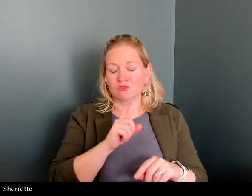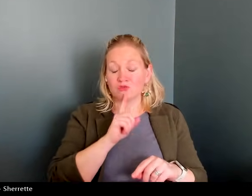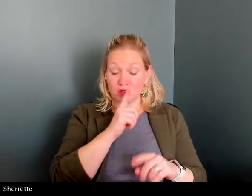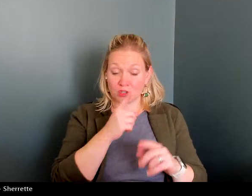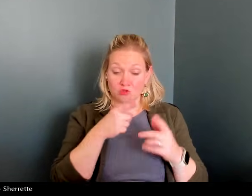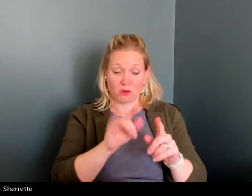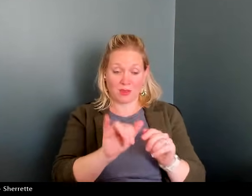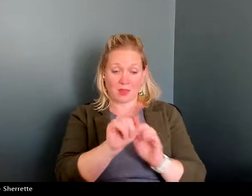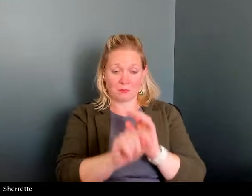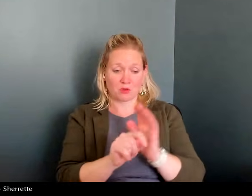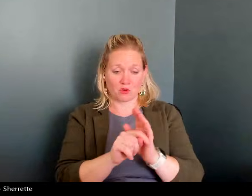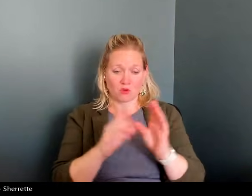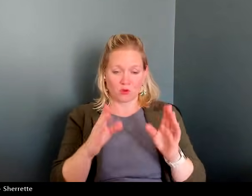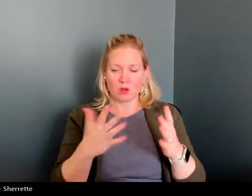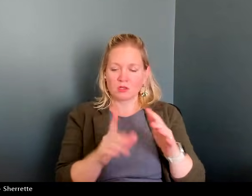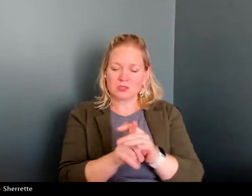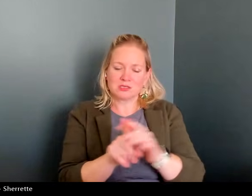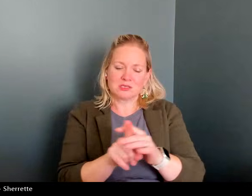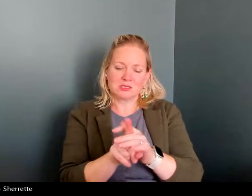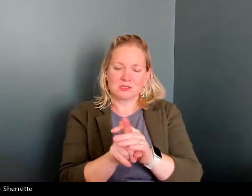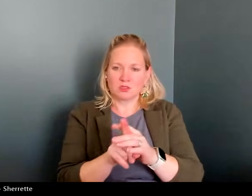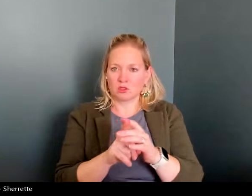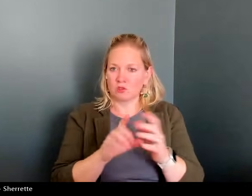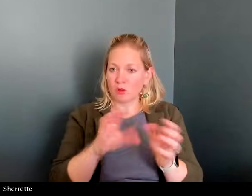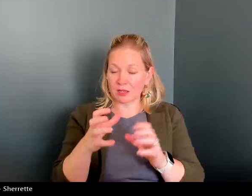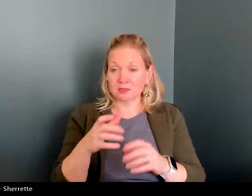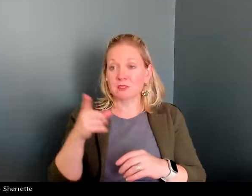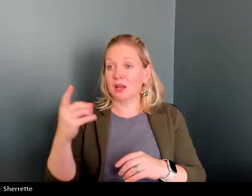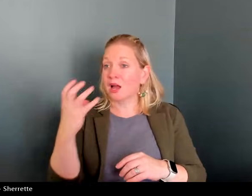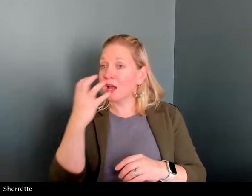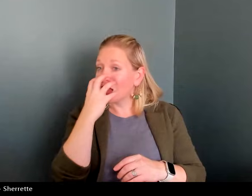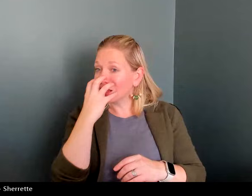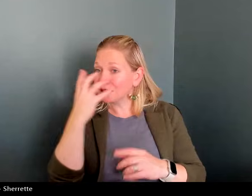And a lot of those times anesthesia doctors and doctors -- surgeon doctors did not want